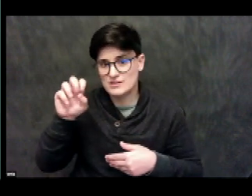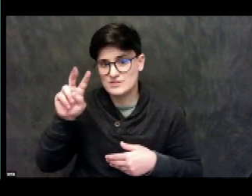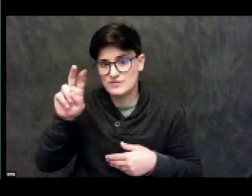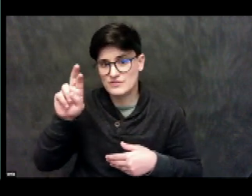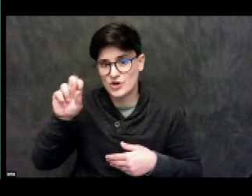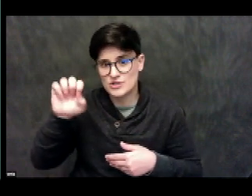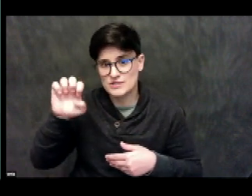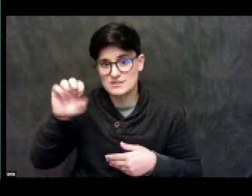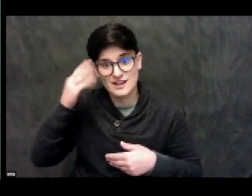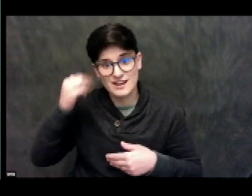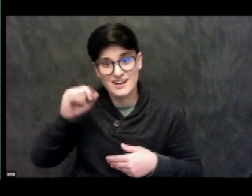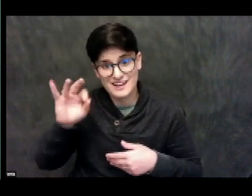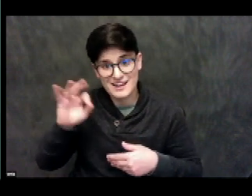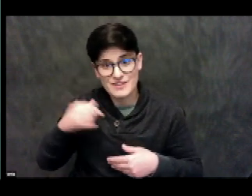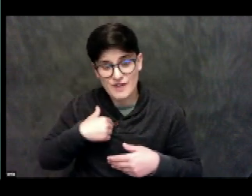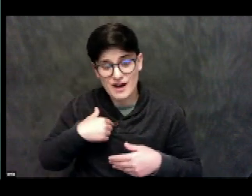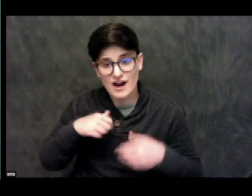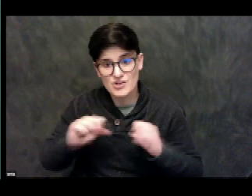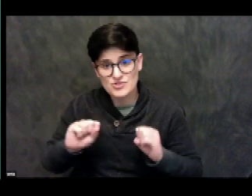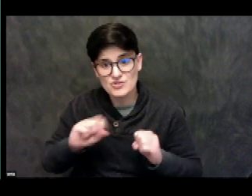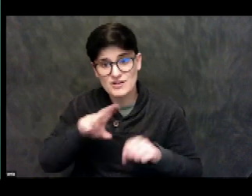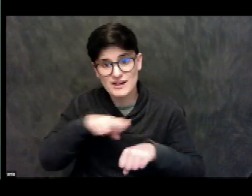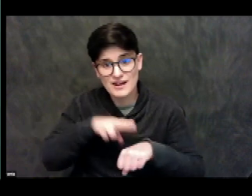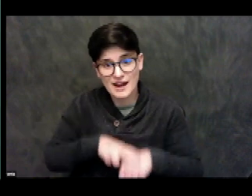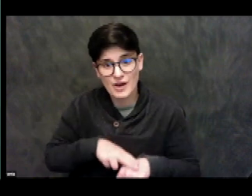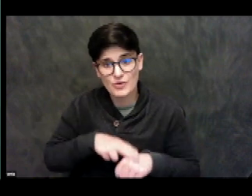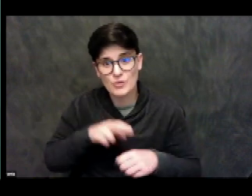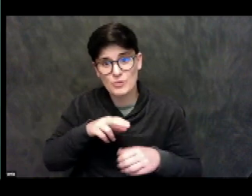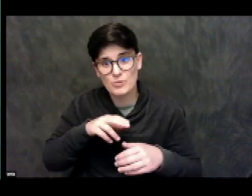obviously things things would've been